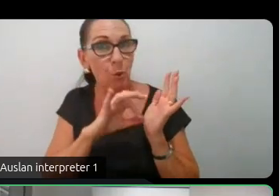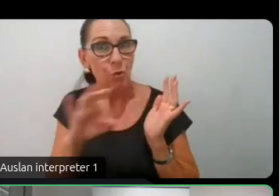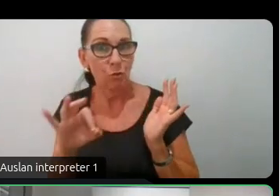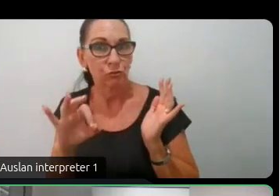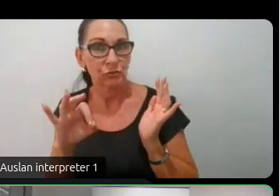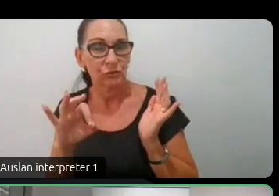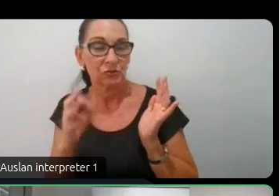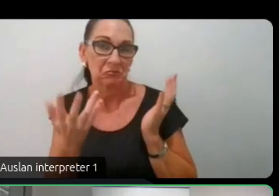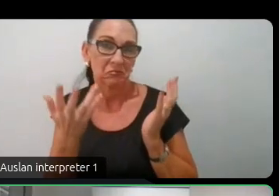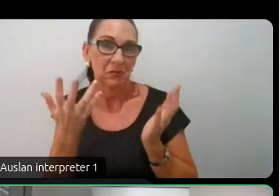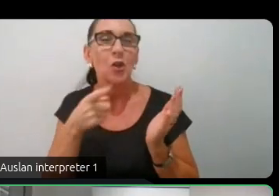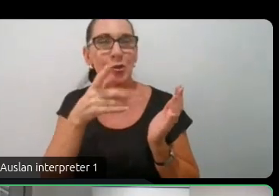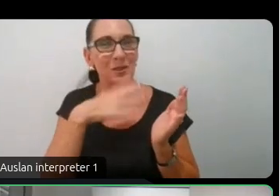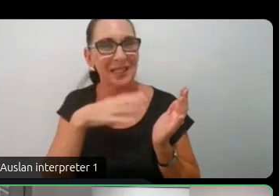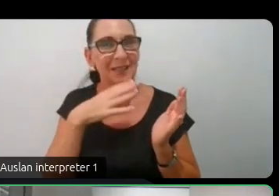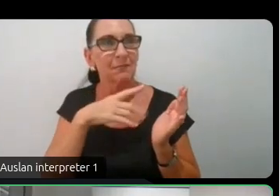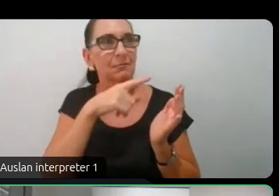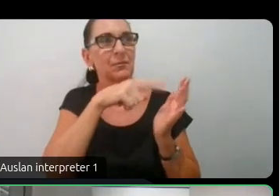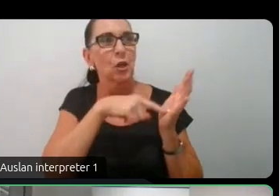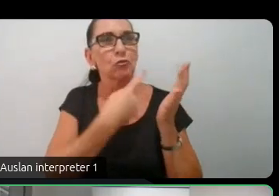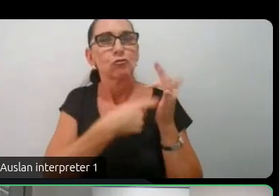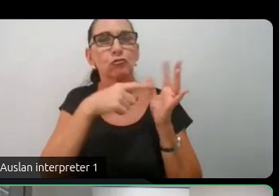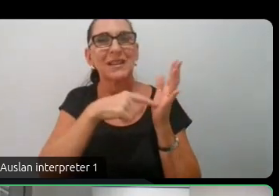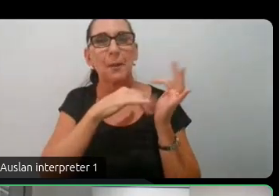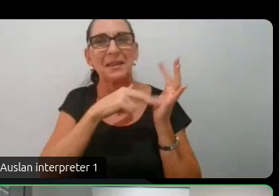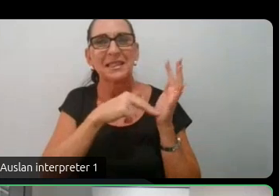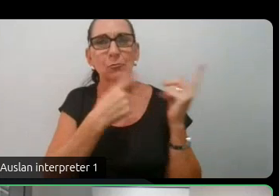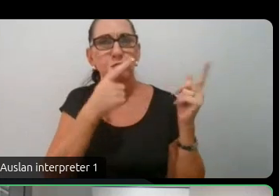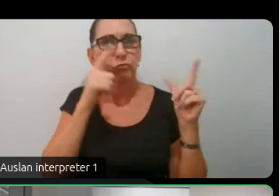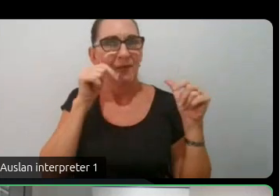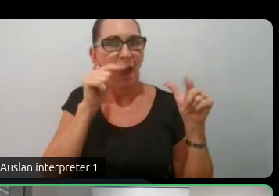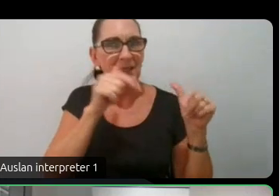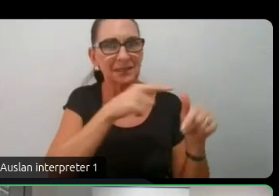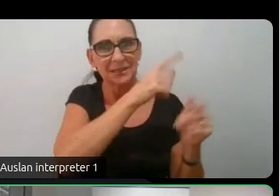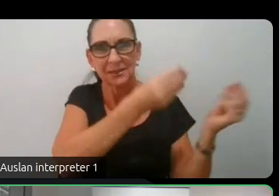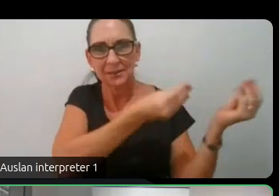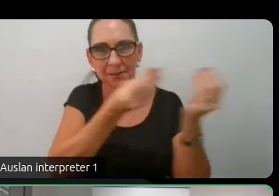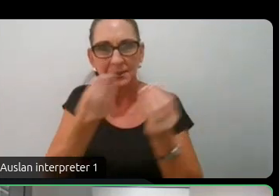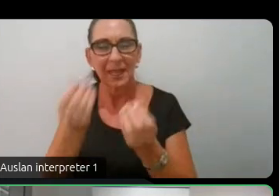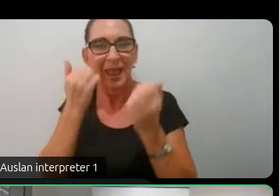need evidence from treatment providers um or if that's not able to be accessed sometimes you can